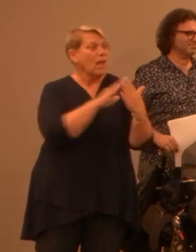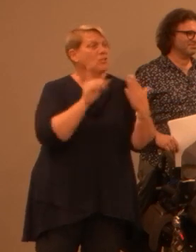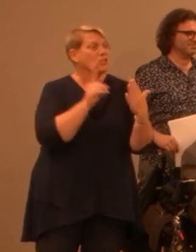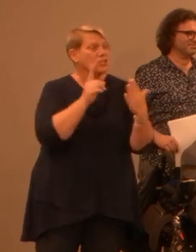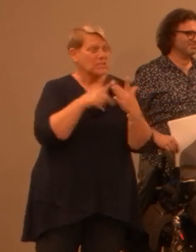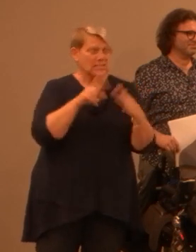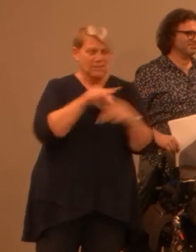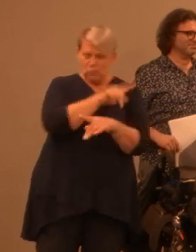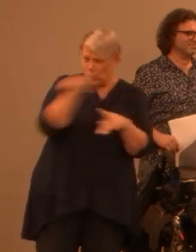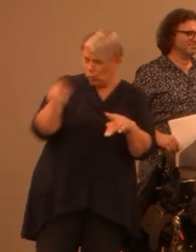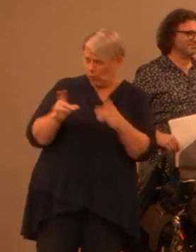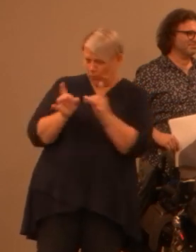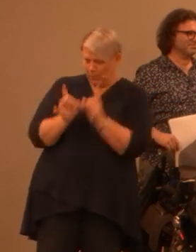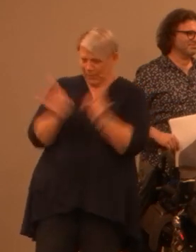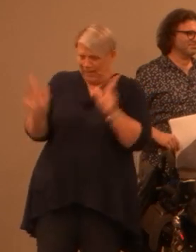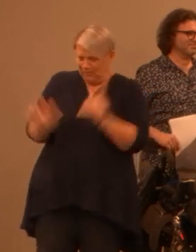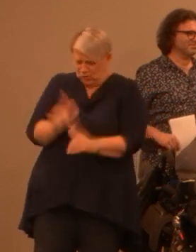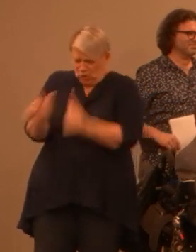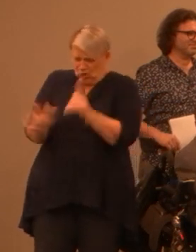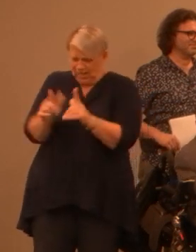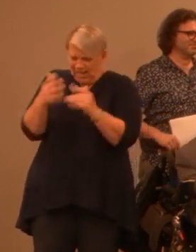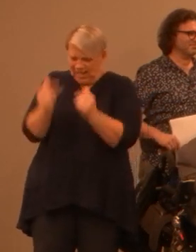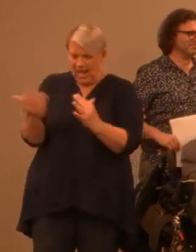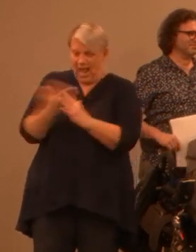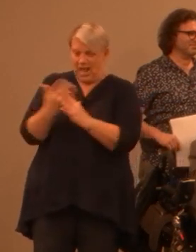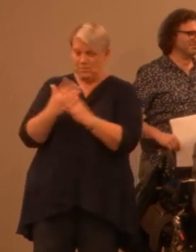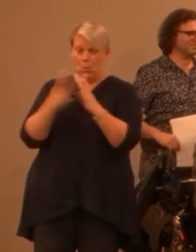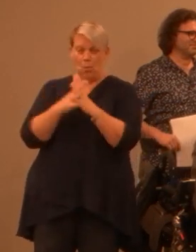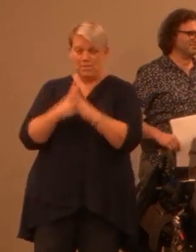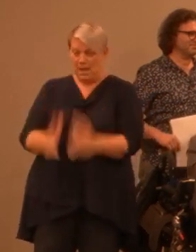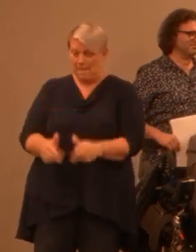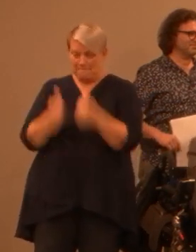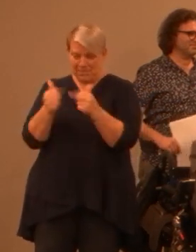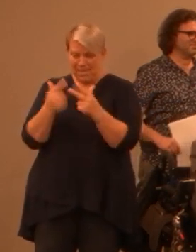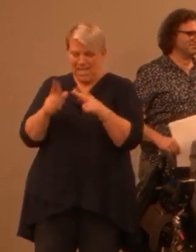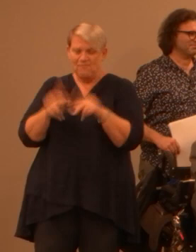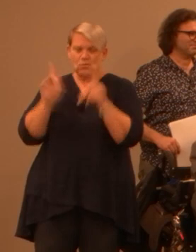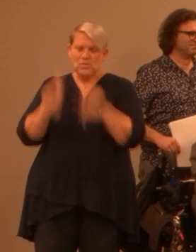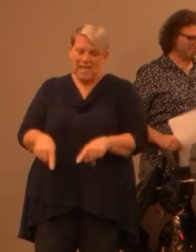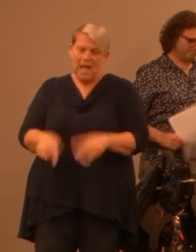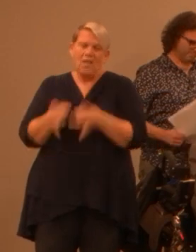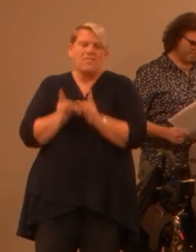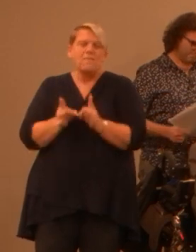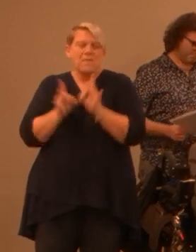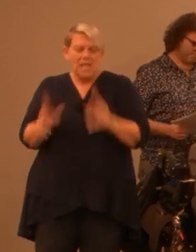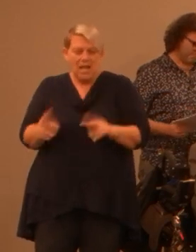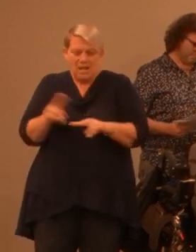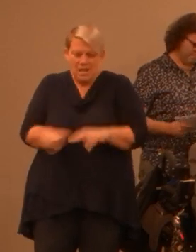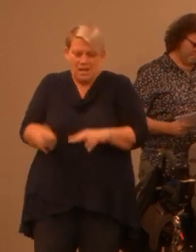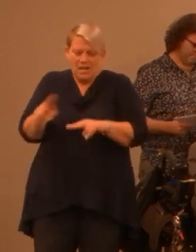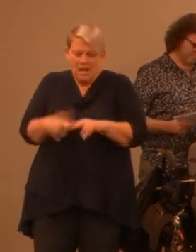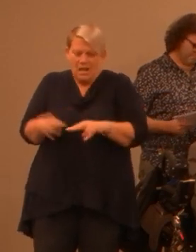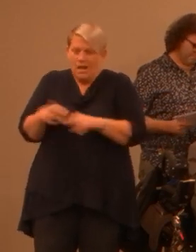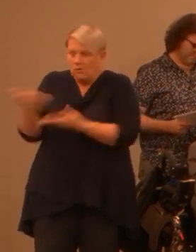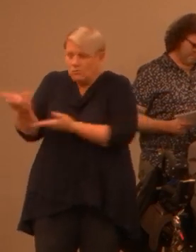beginning of the journey, is you can get an accessible website if you start at the very beginning and get consultancy and help along the way,